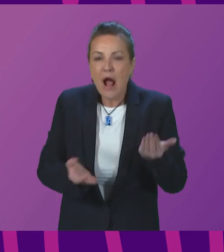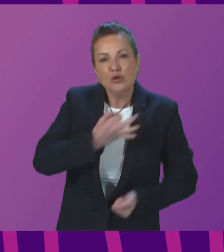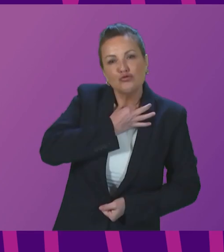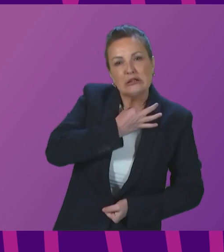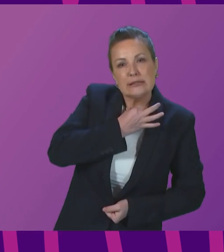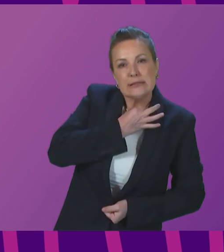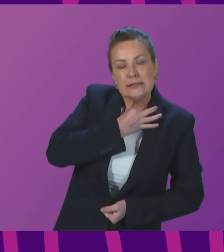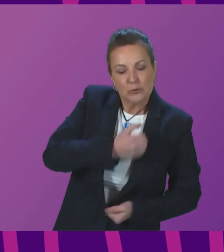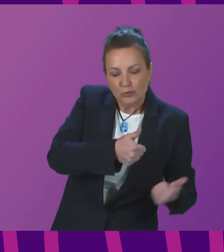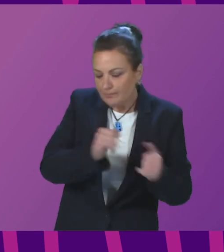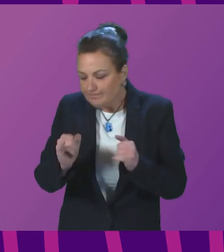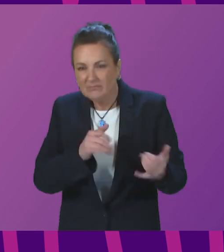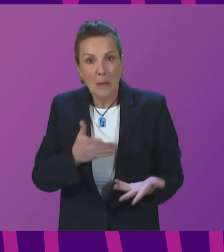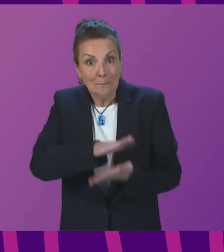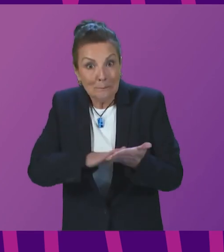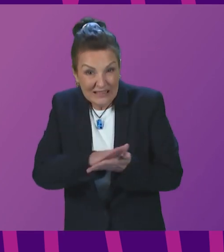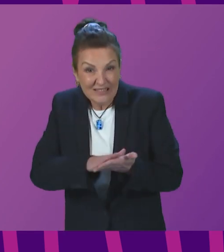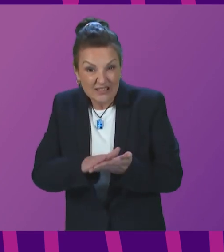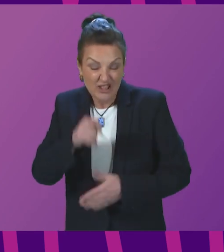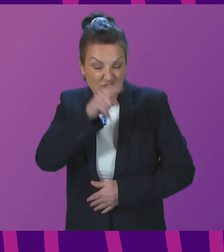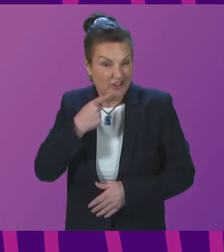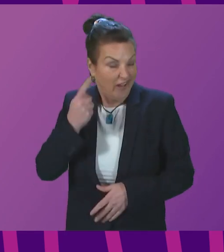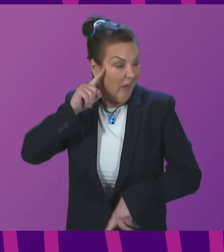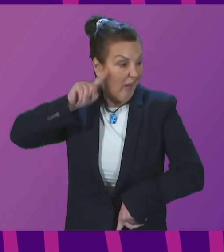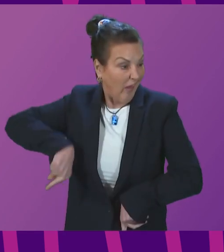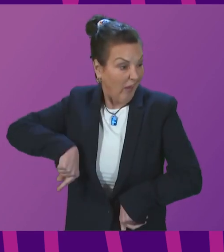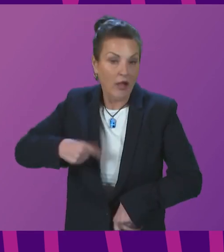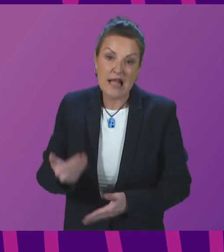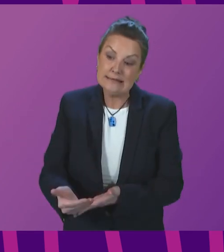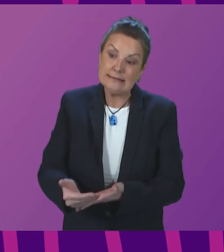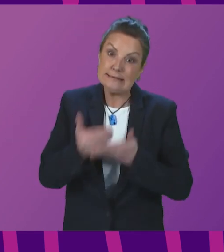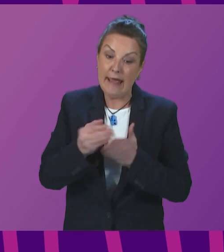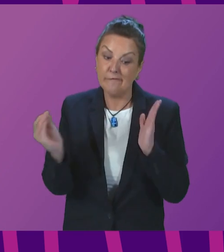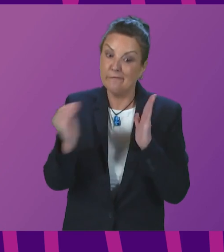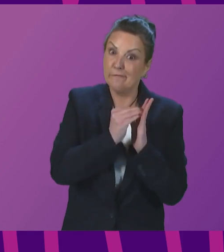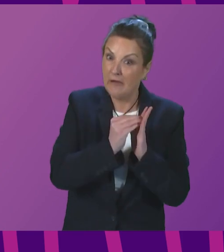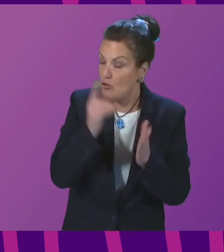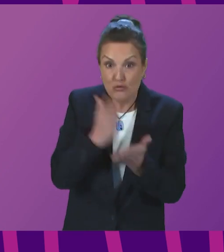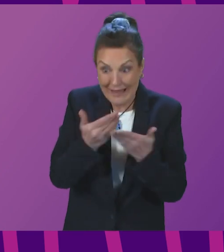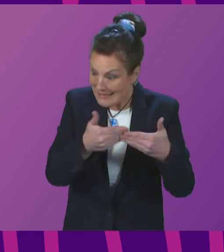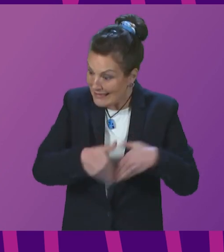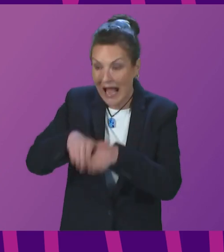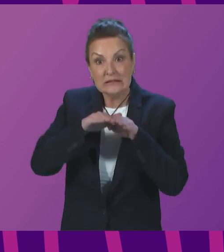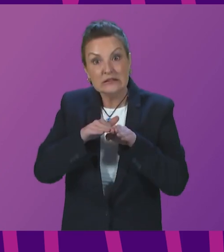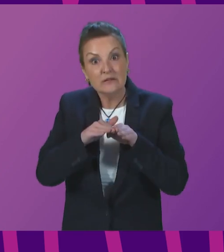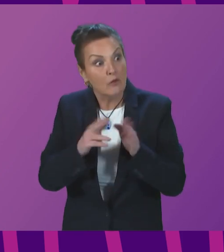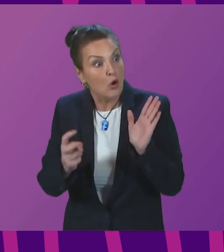In other words, she dropped a vital safeguard, which is standard for such contracts, in order to cut a deal.